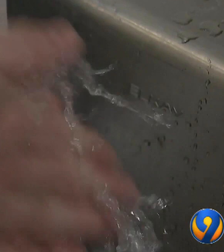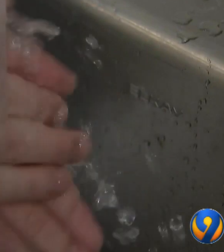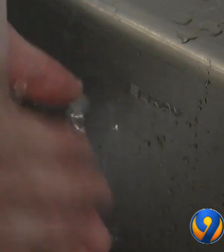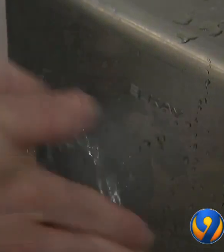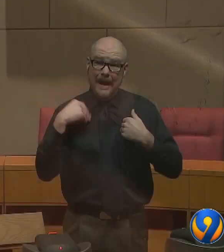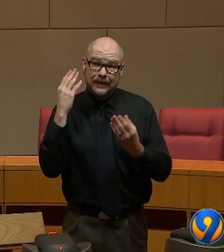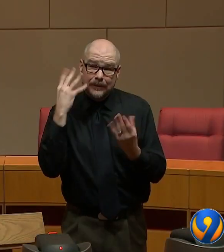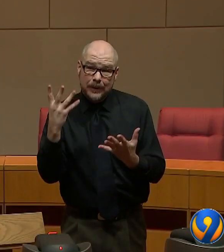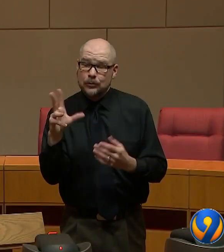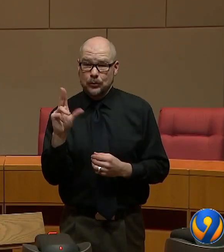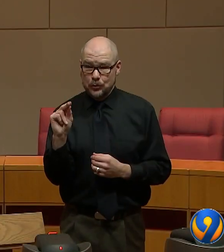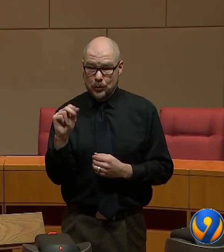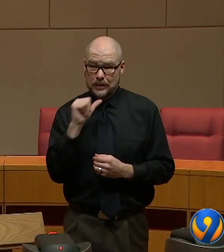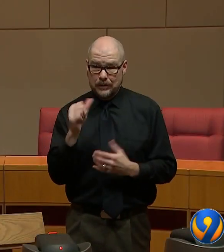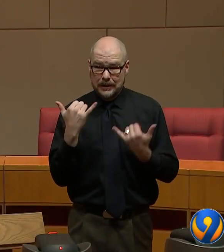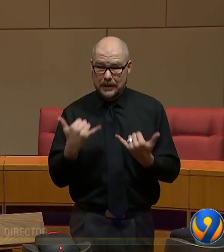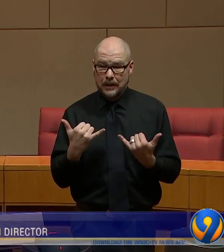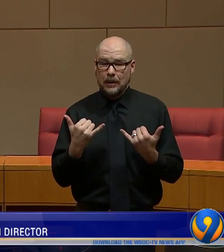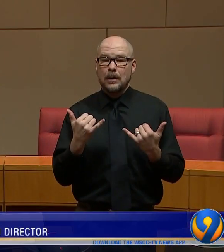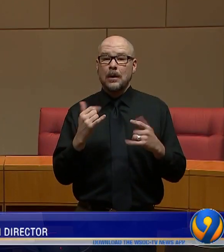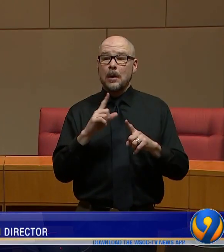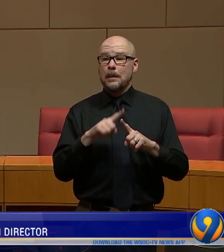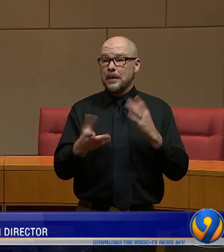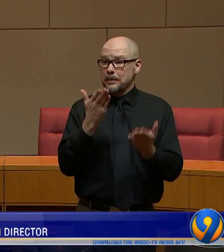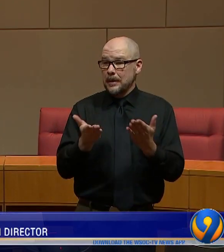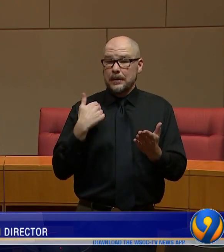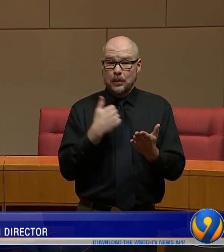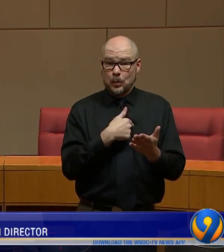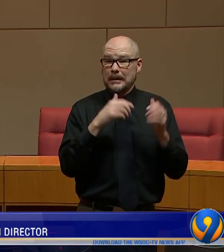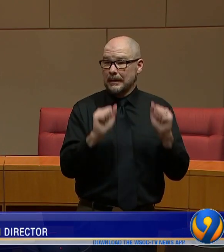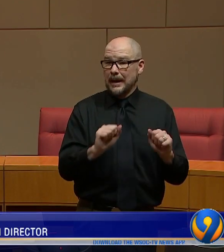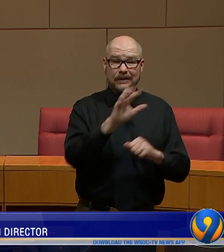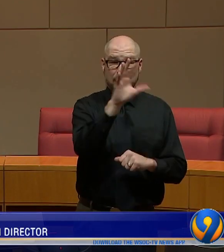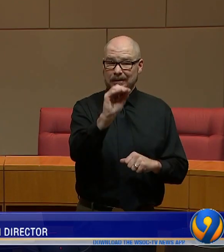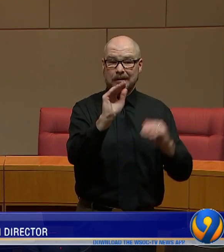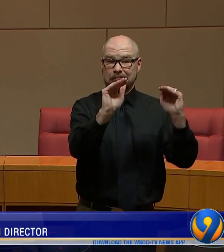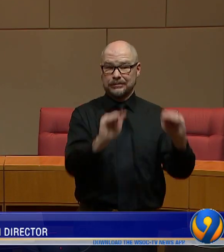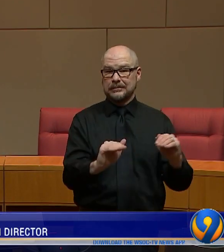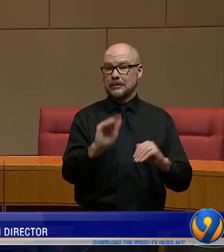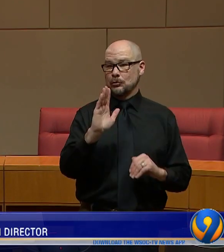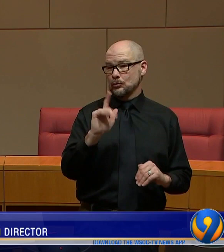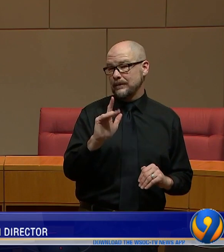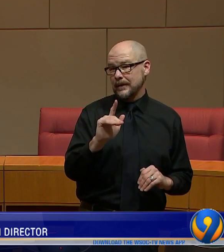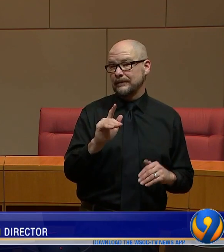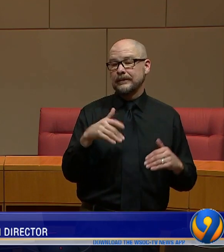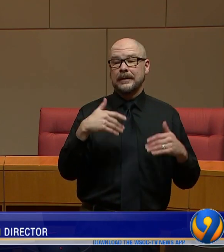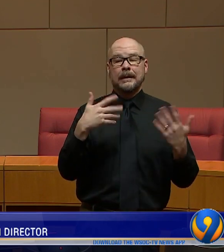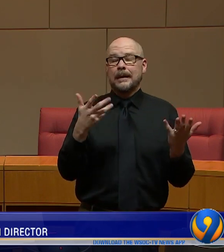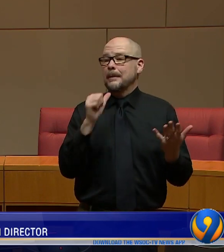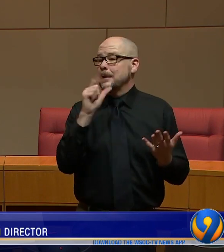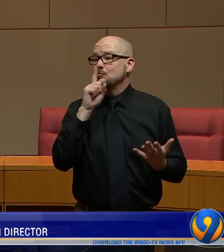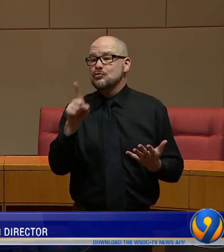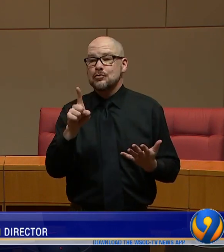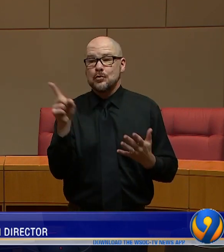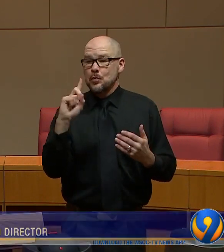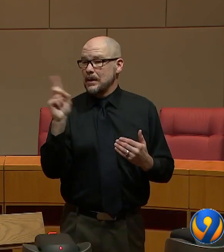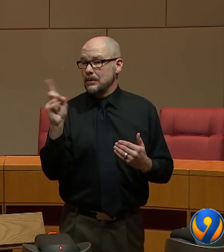CONTINUE TO INCREASE HERE, LEADERS COULD DISCUSS DOING EVEN MORE RESTRICTIONS. IT COULD BE, WE COULD REDUCE